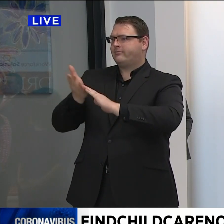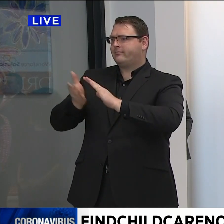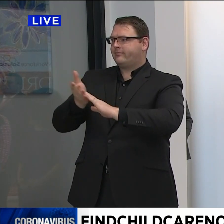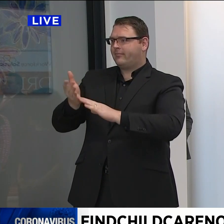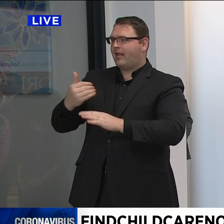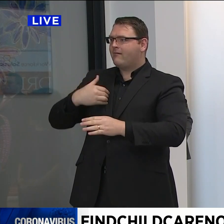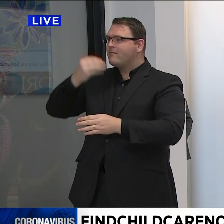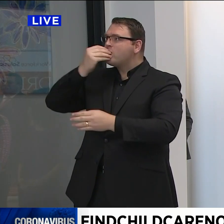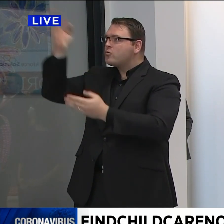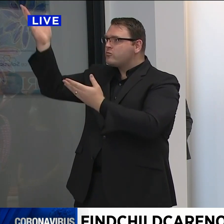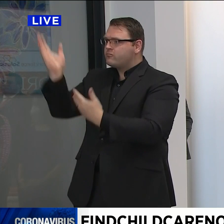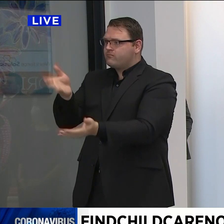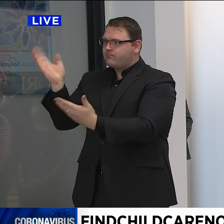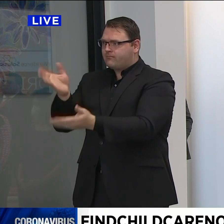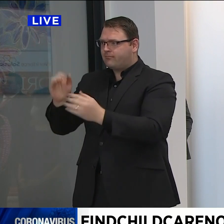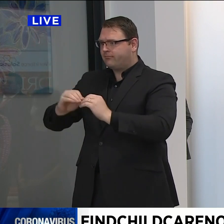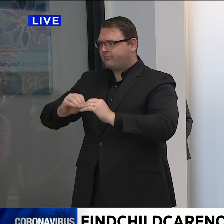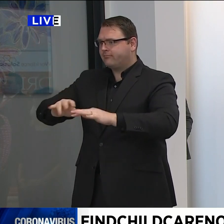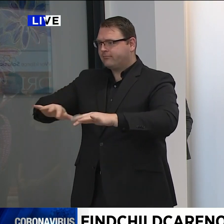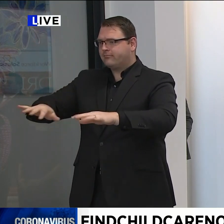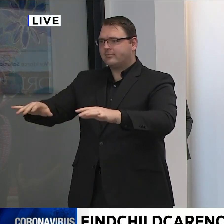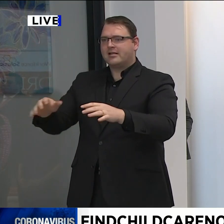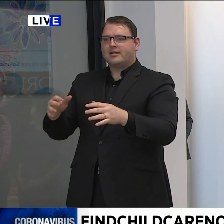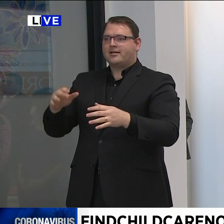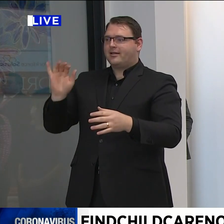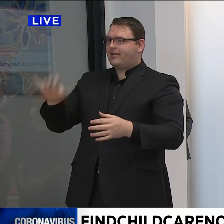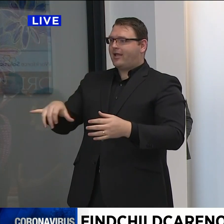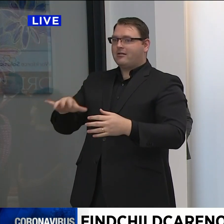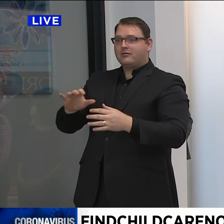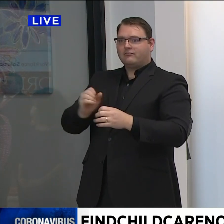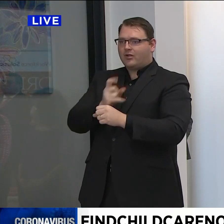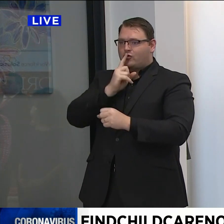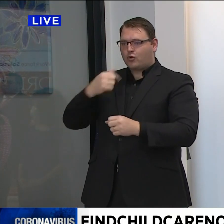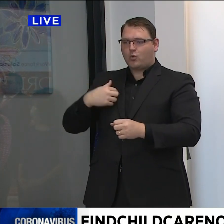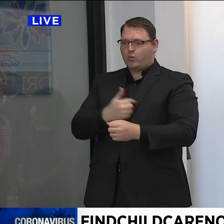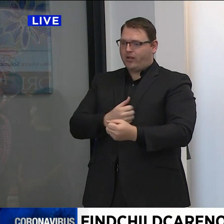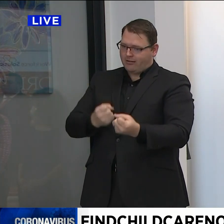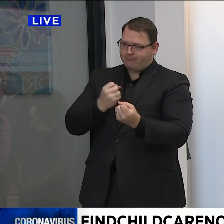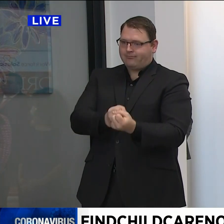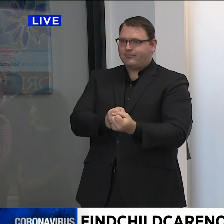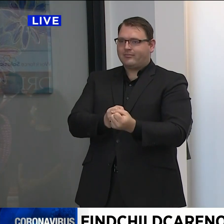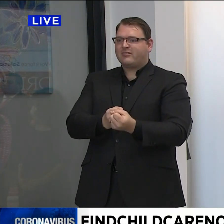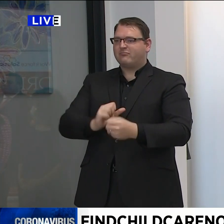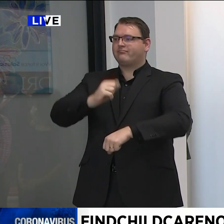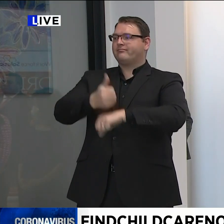qualify for the social workers or safety net right now they or safety net right now they are literally keeping this are literally keeping this community together keeping our community together keeping our supply chain going keeping